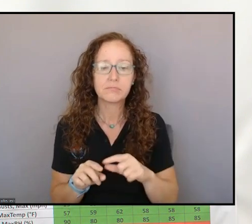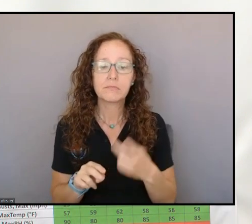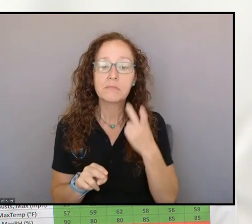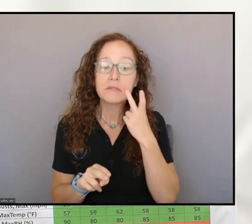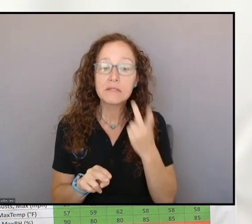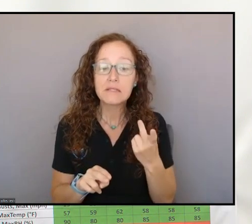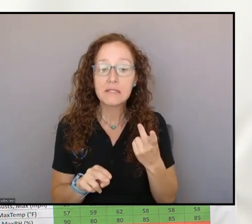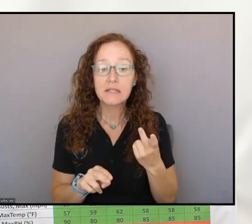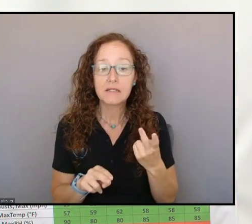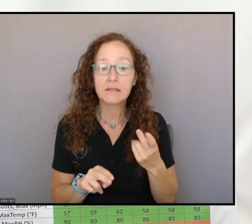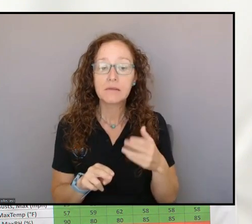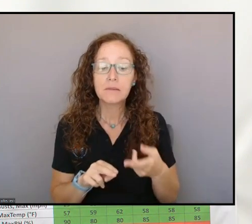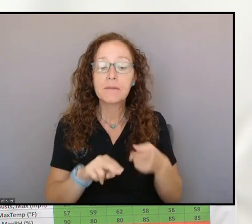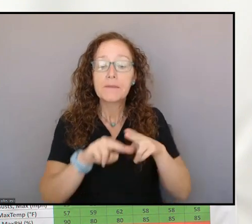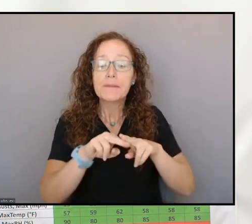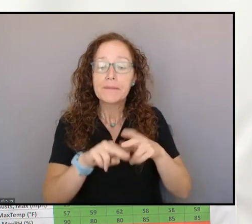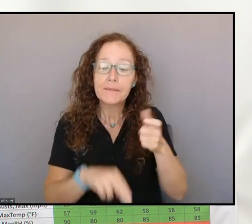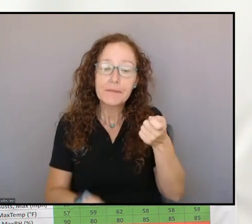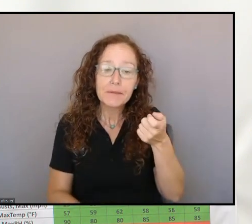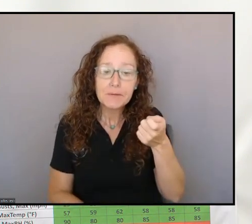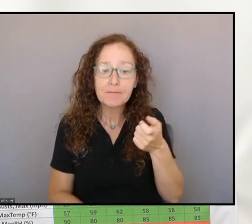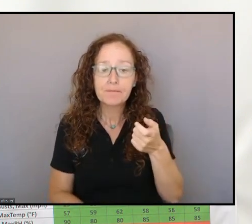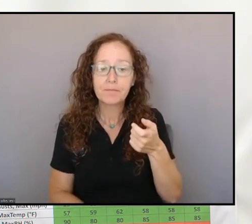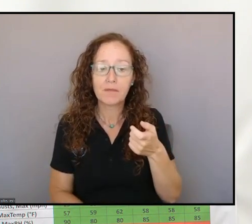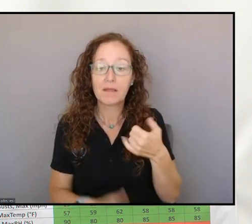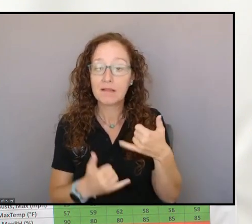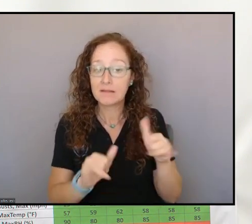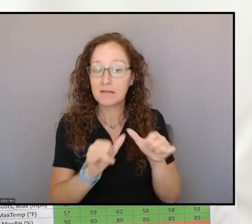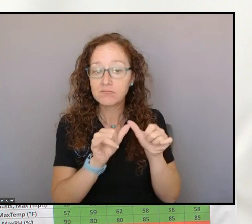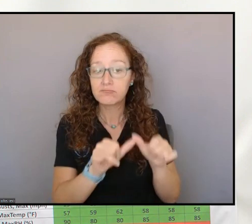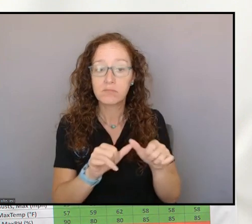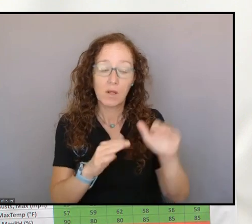slightly, but still remaining low into the future. Uh we